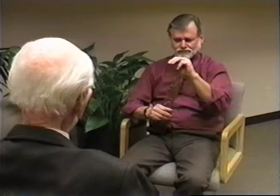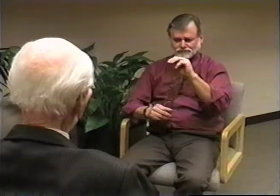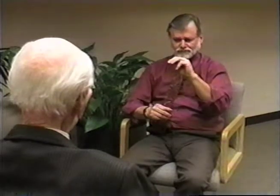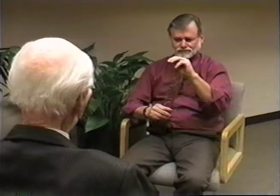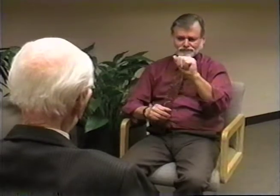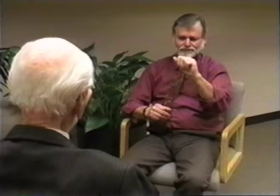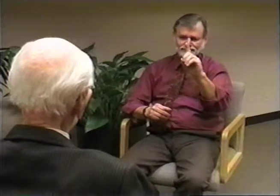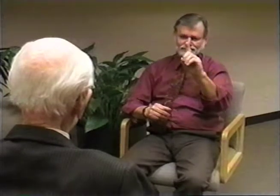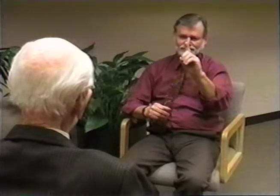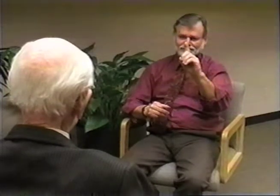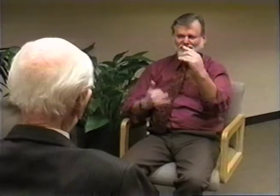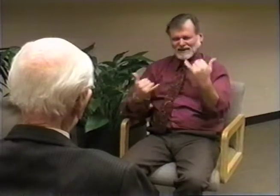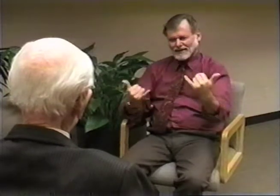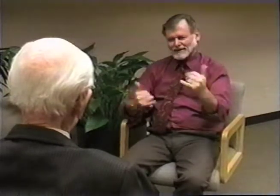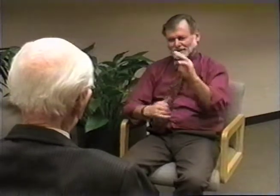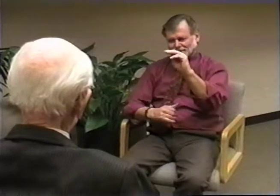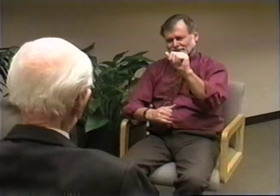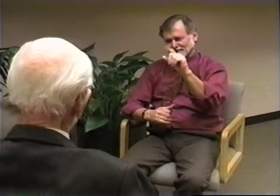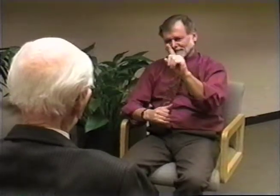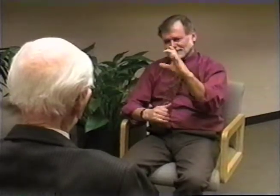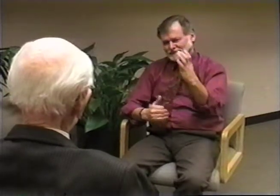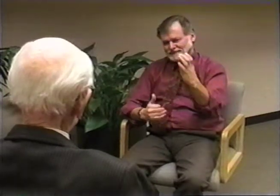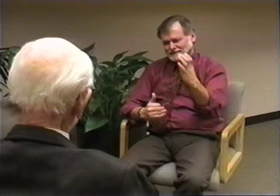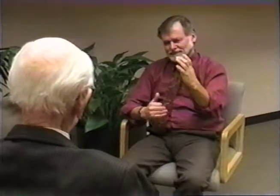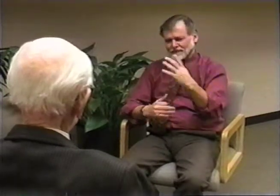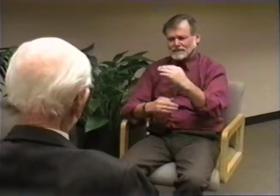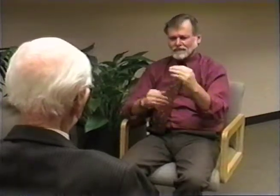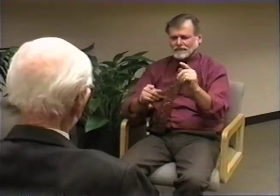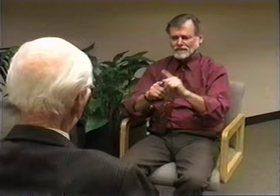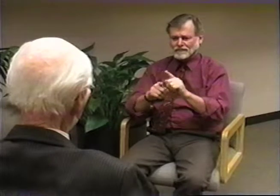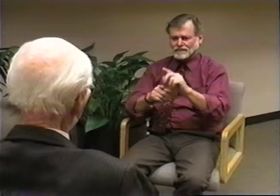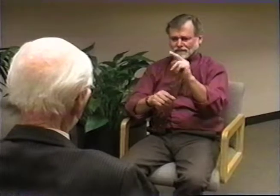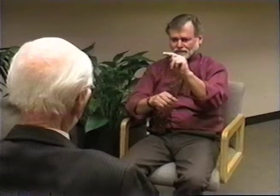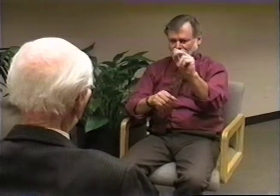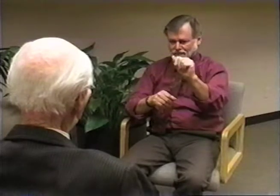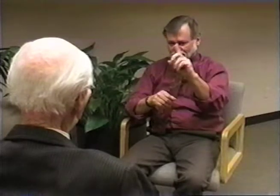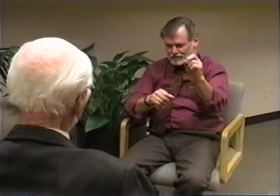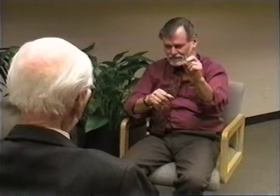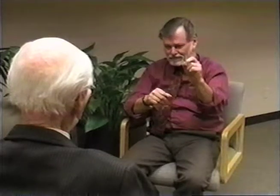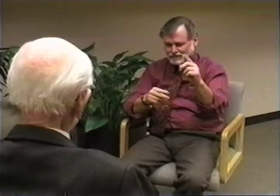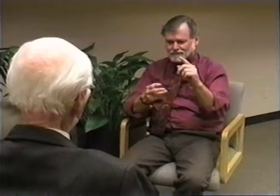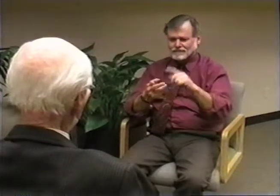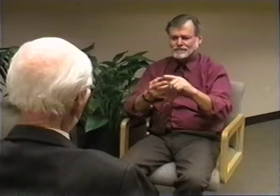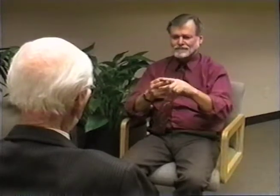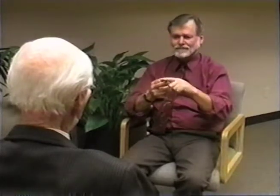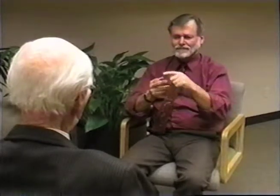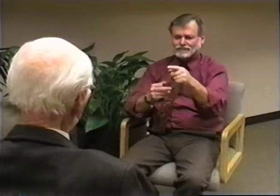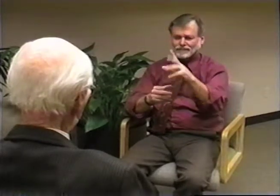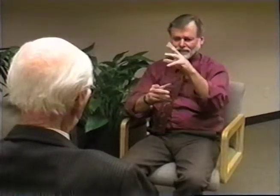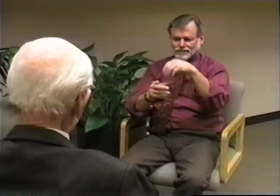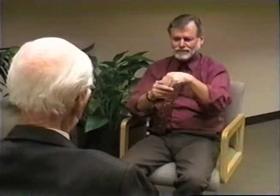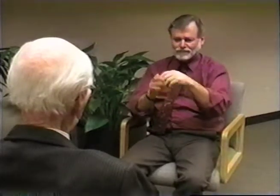You've also been involved with MAD, or what is now MADC, and also NAD.